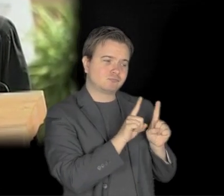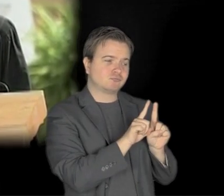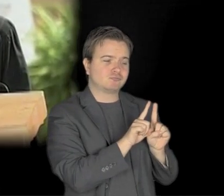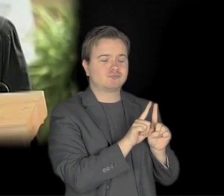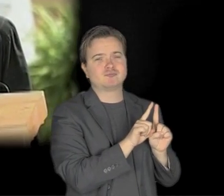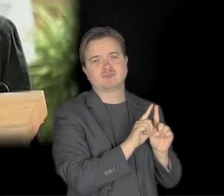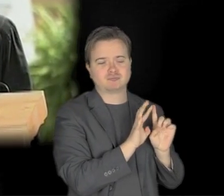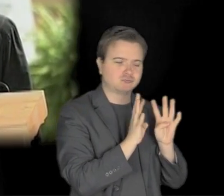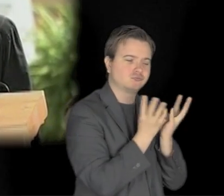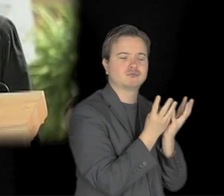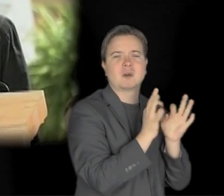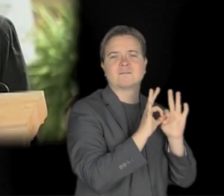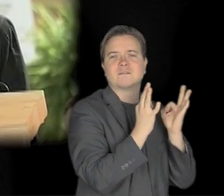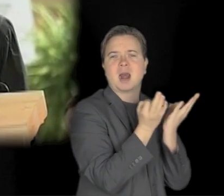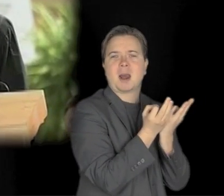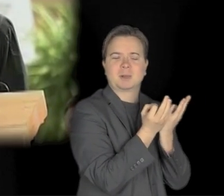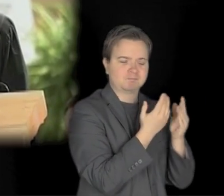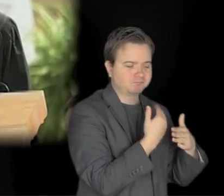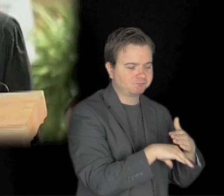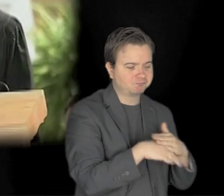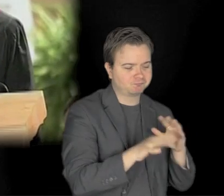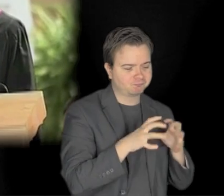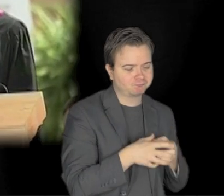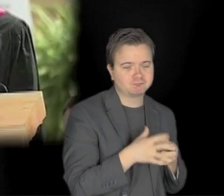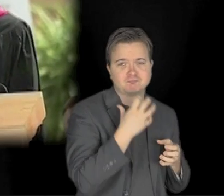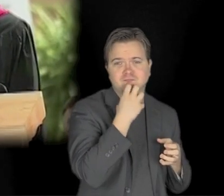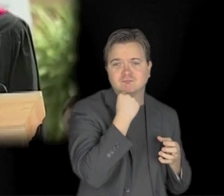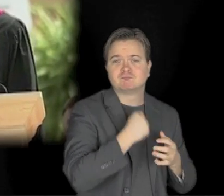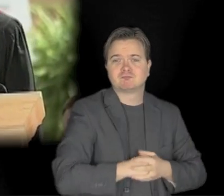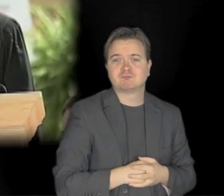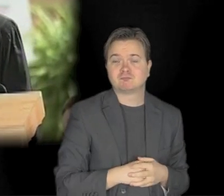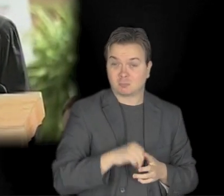I'm pretty sure none of this would have happened if I hadn't been fired from Apple.